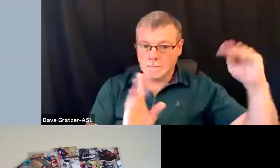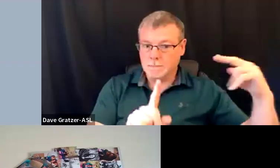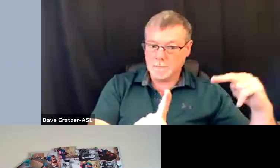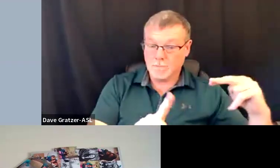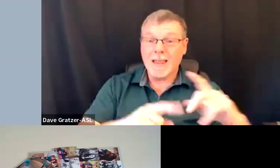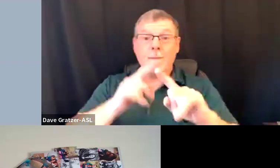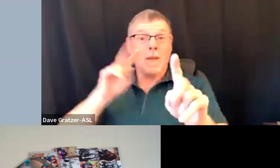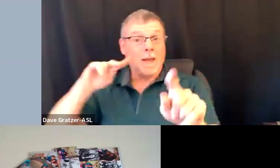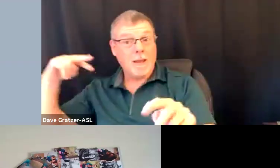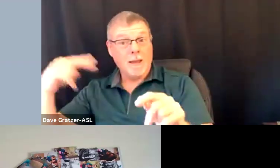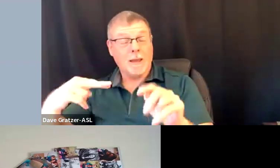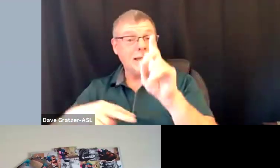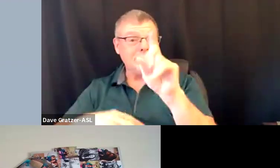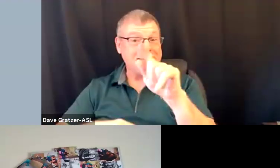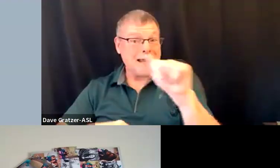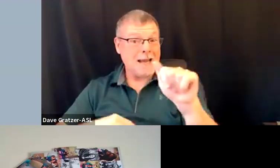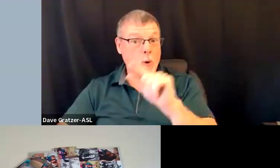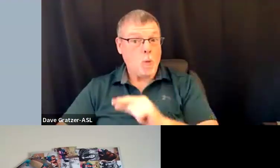on data quality monitoring data quality.